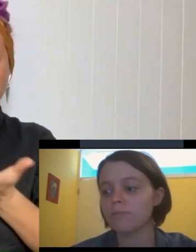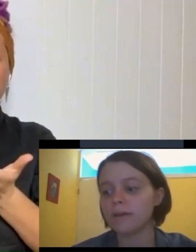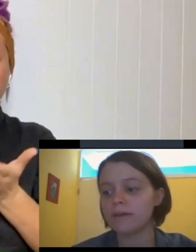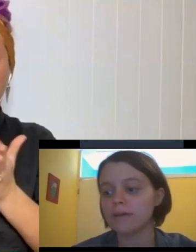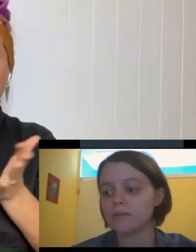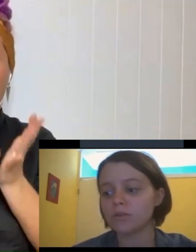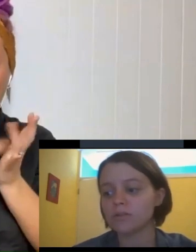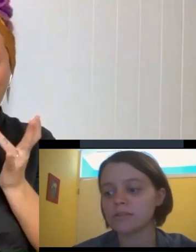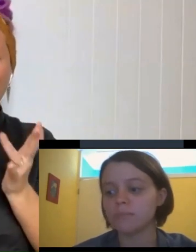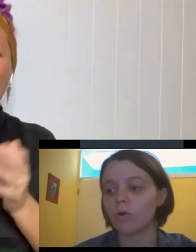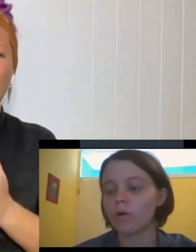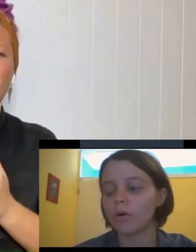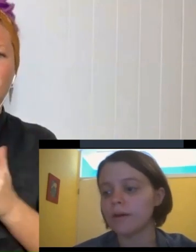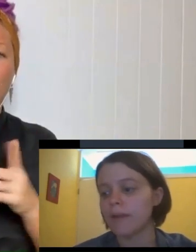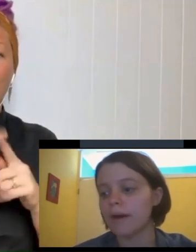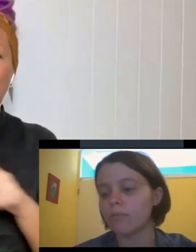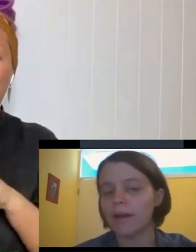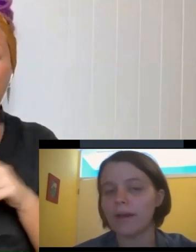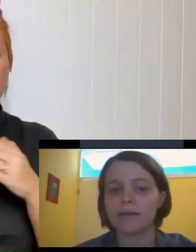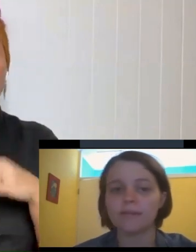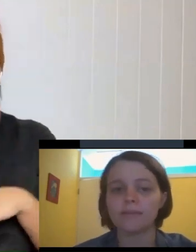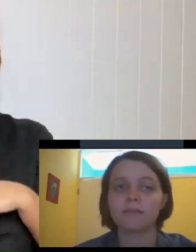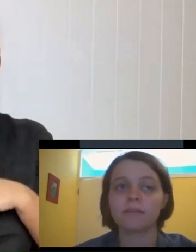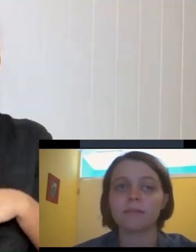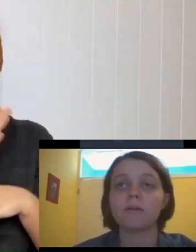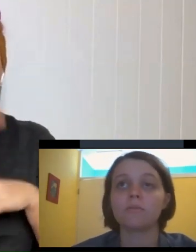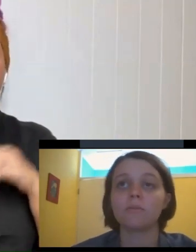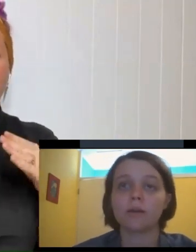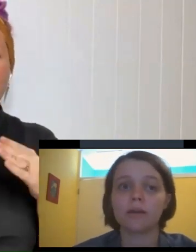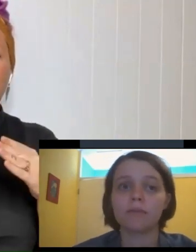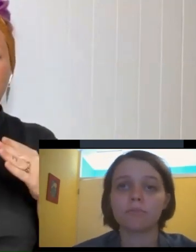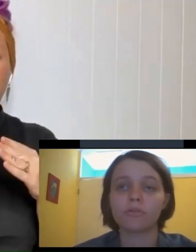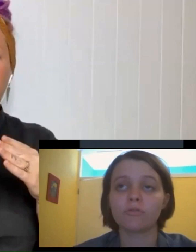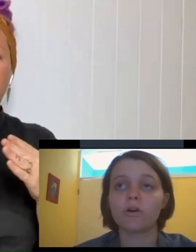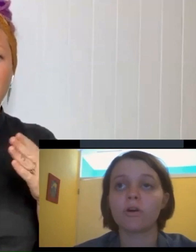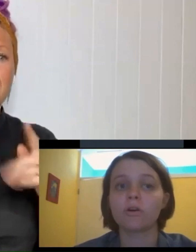We talked to the board about ways we want to improve Corro'